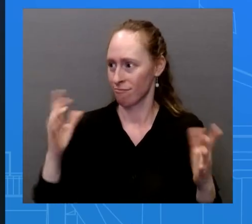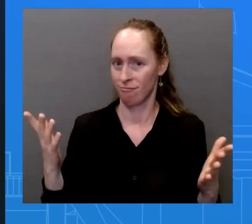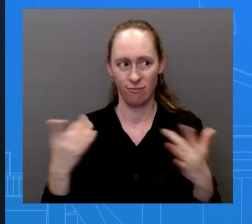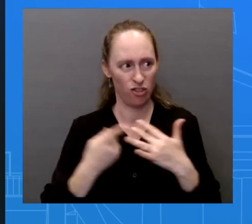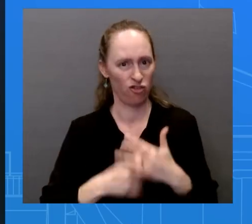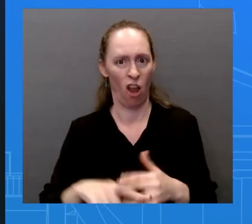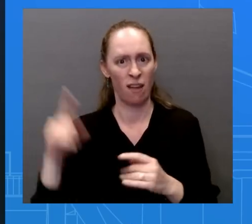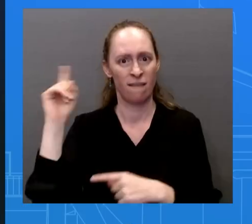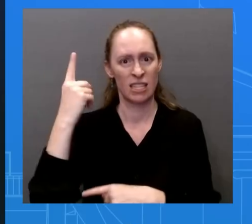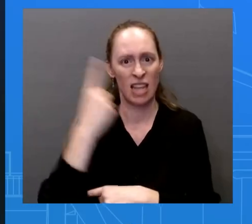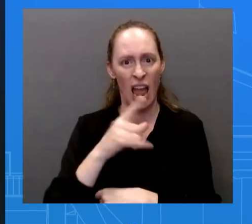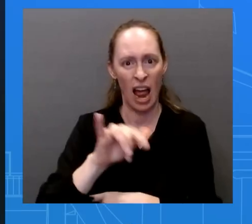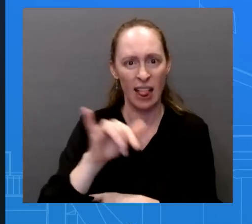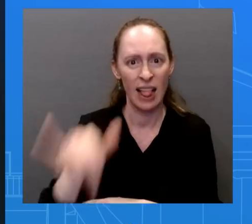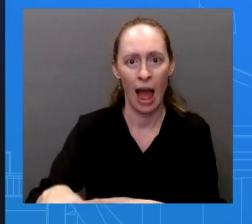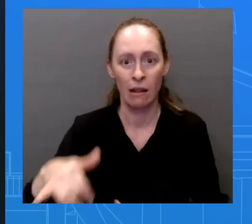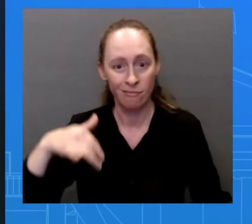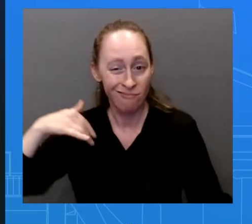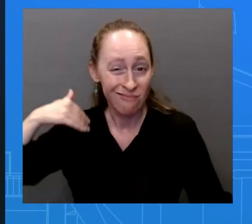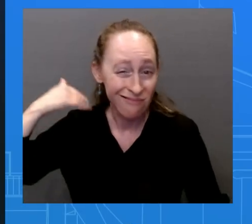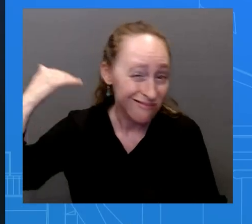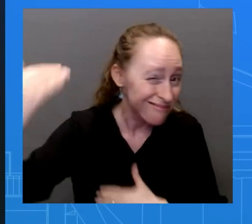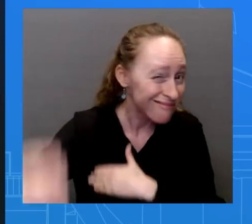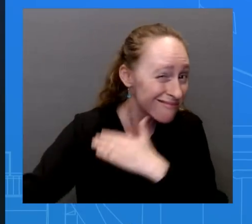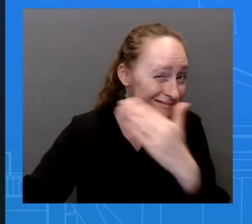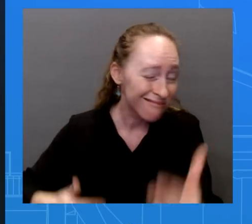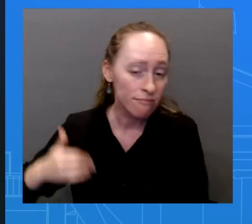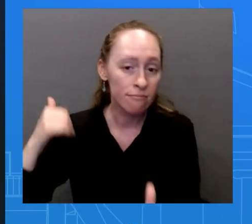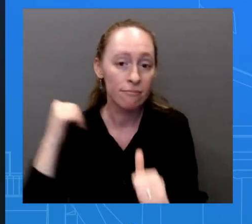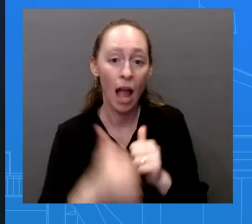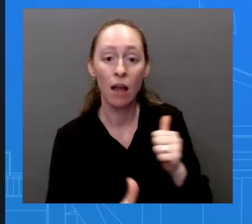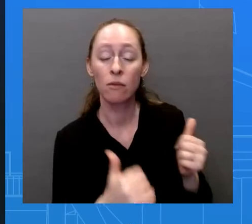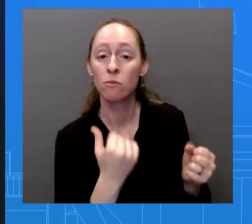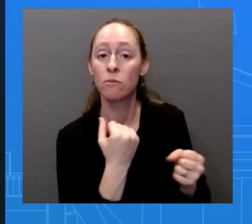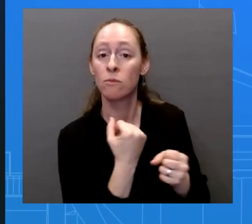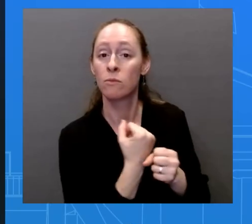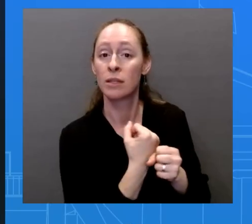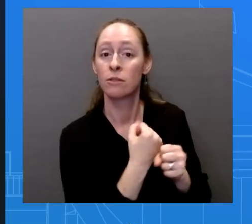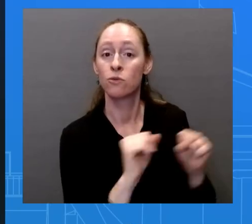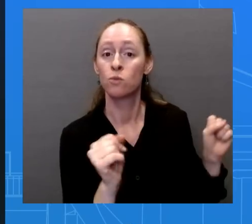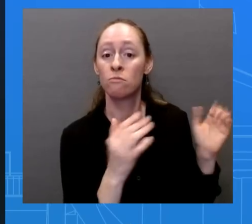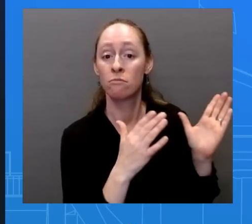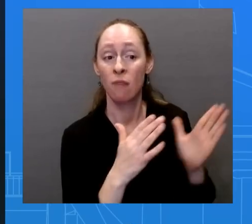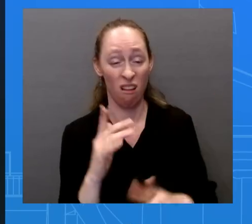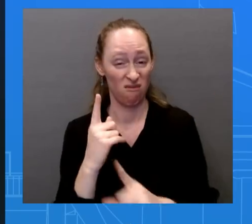that was able to turn back on our economy, that was able to get shots in arms,